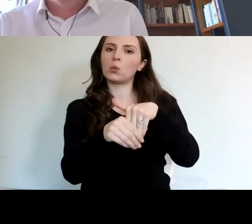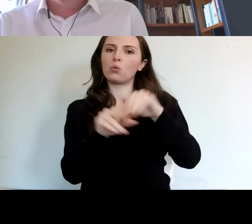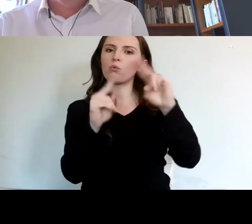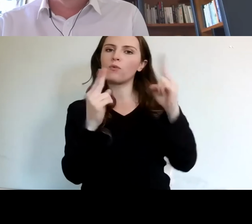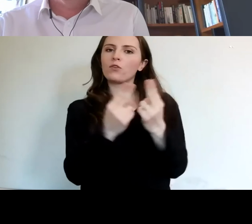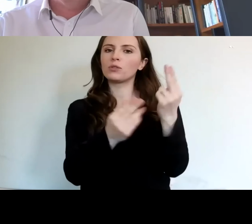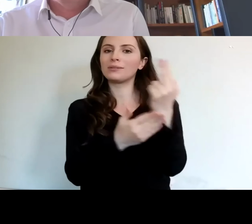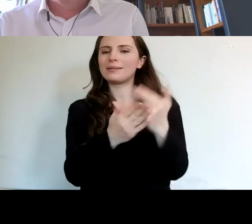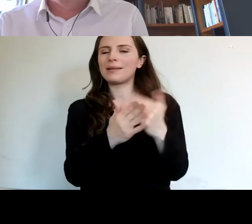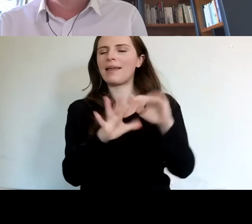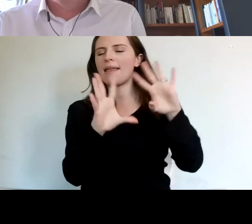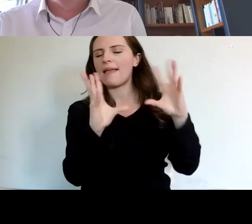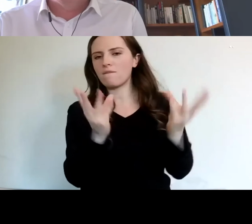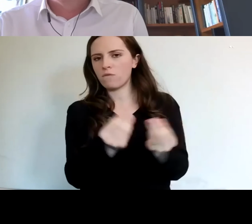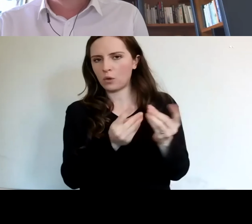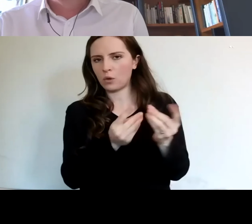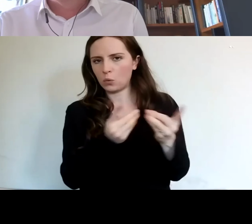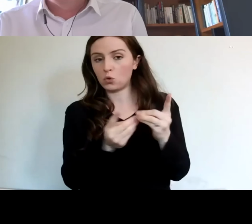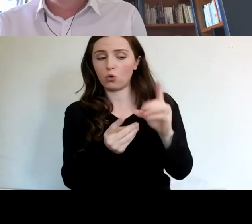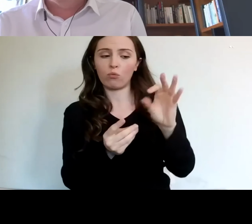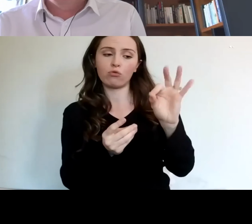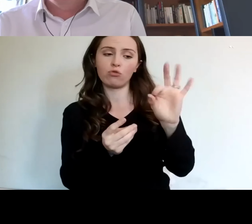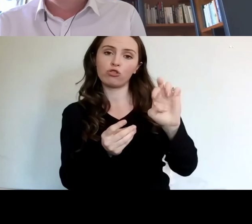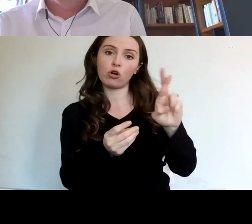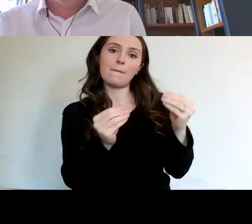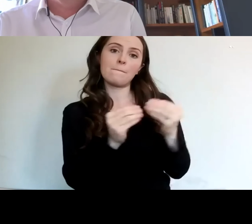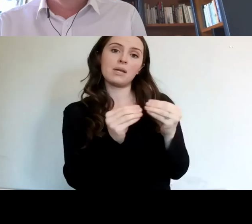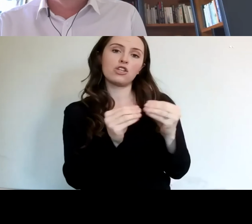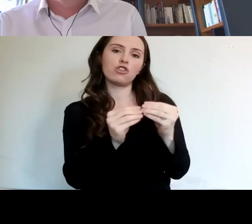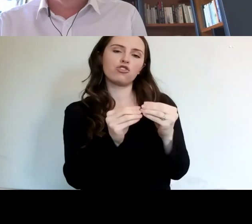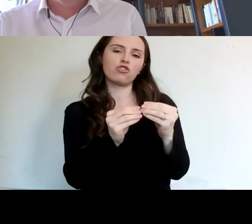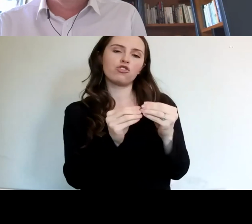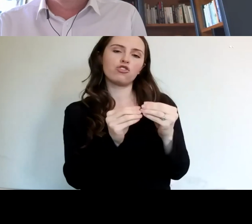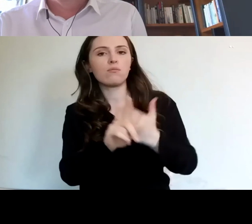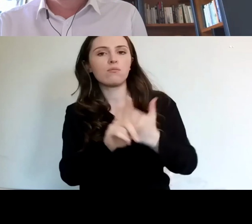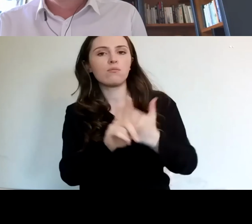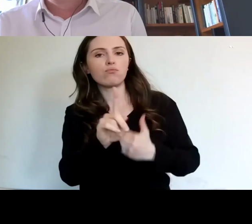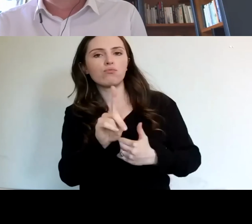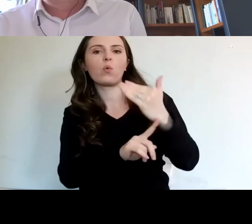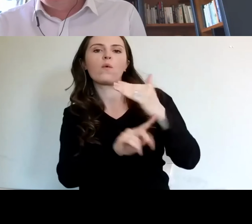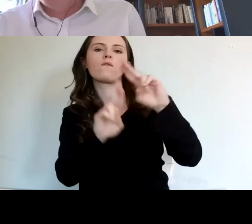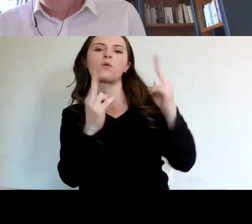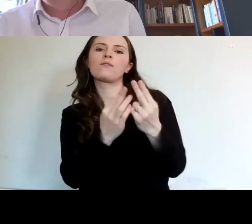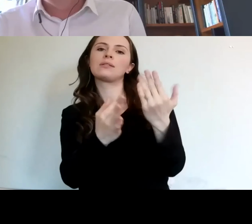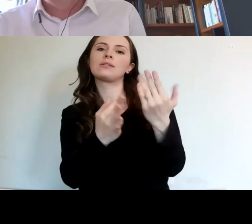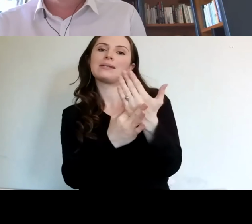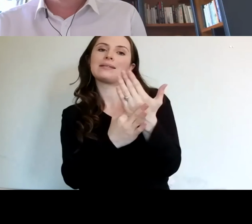and as Ger mentioned previously, to continuously improve Universal Design within your venue,